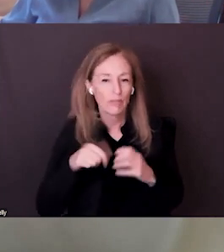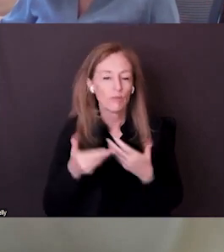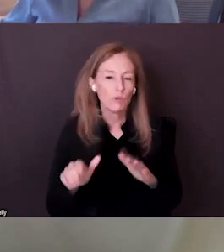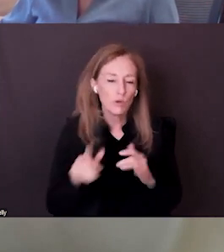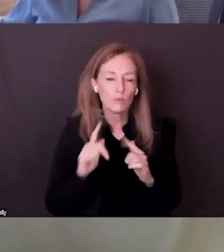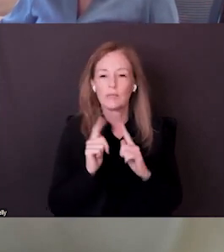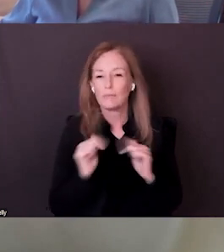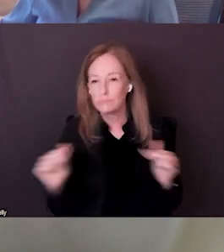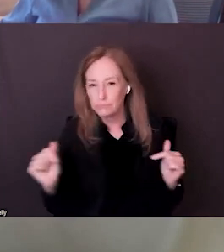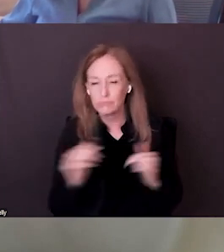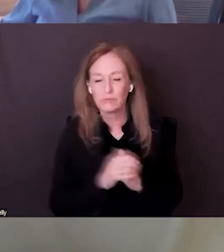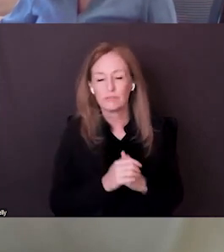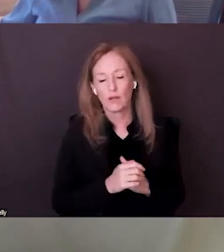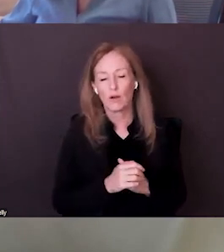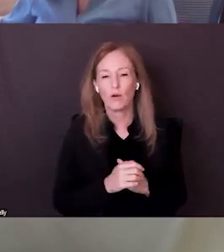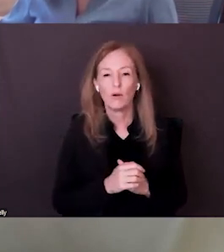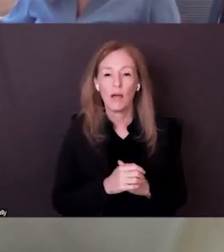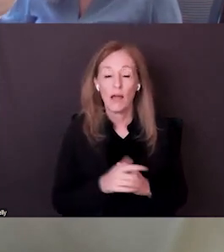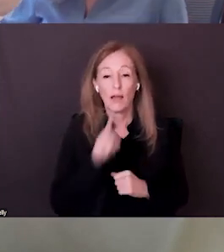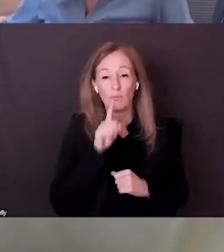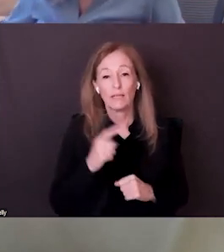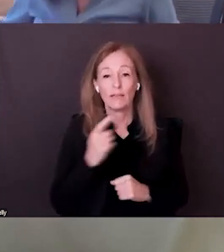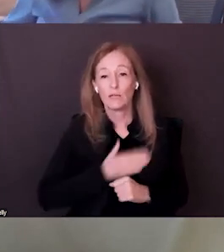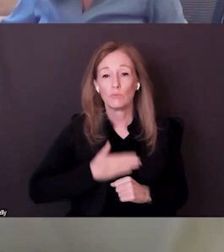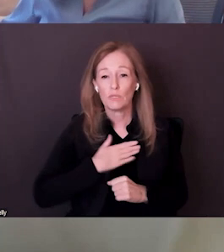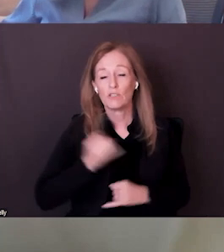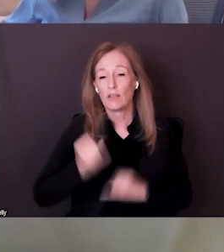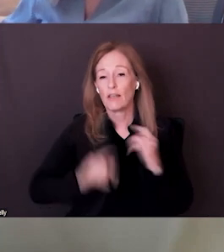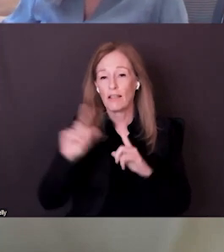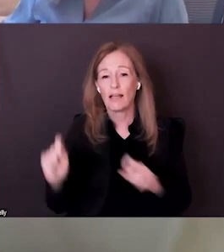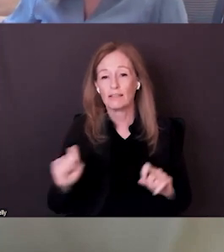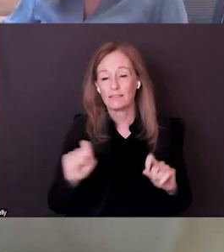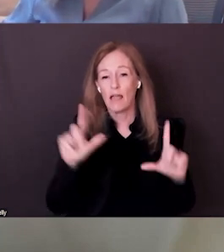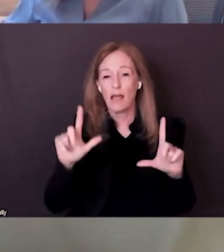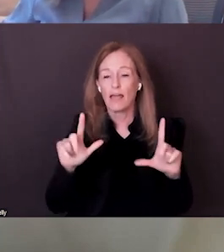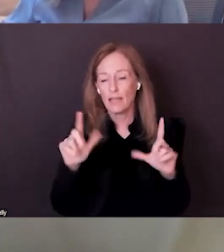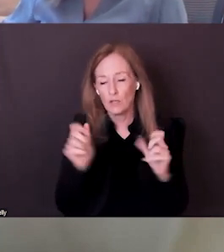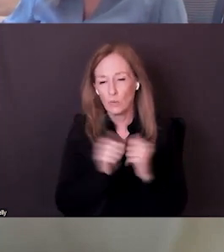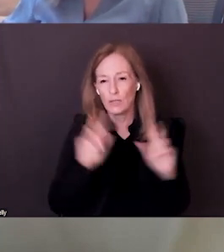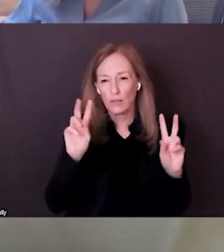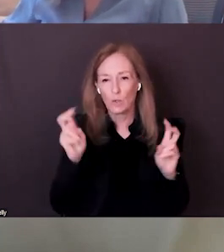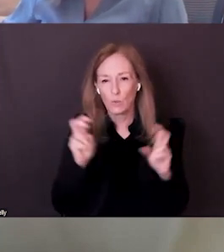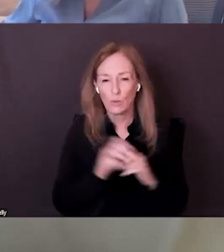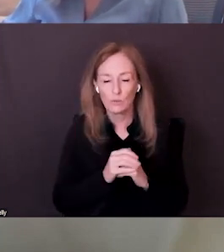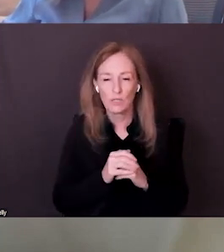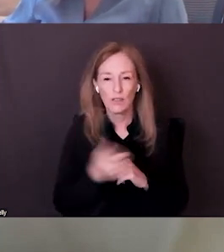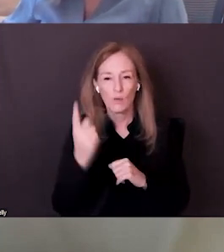TO SAY THAT I APPRECIATED THE LAST SLIDE AND THE SET OF QUOTES AND THE ONE THAT STOOD OUT TO ME IS I FELT UNDERSTOOD AND SAFE,